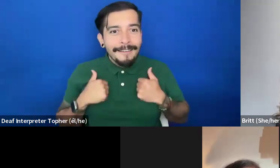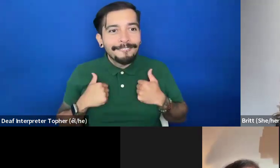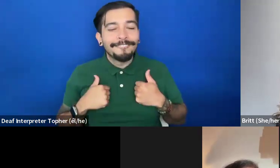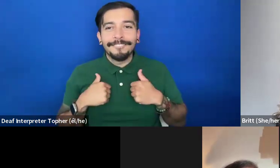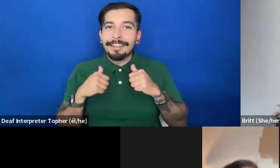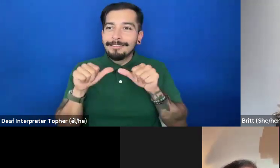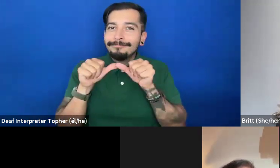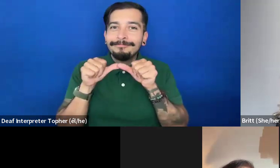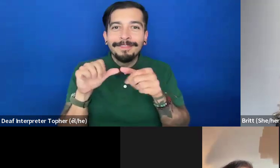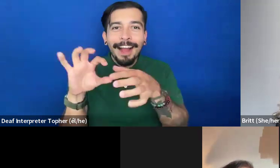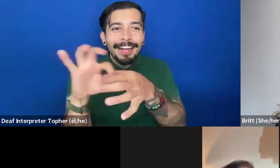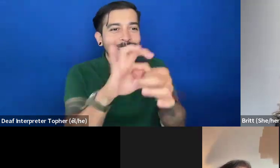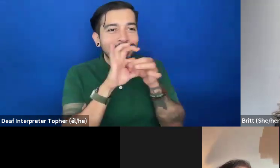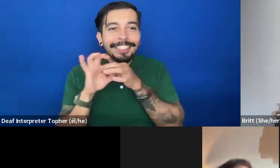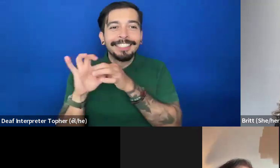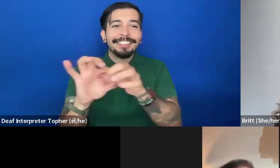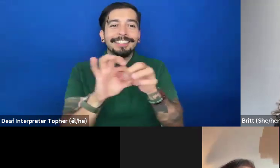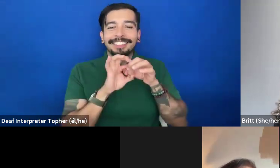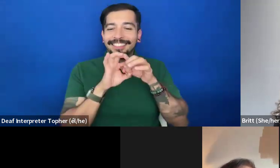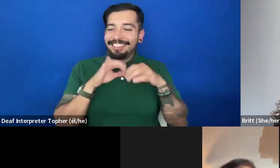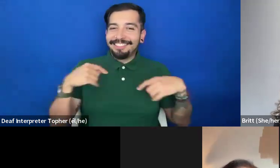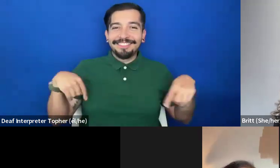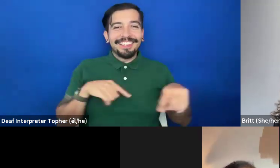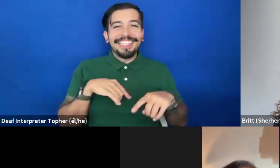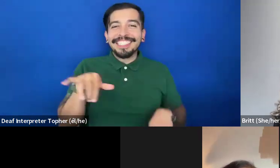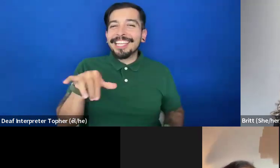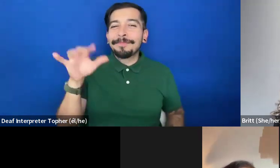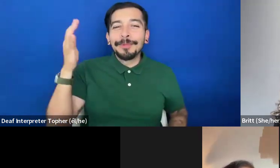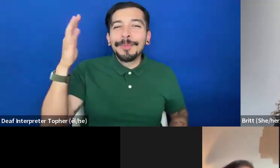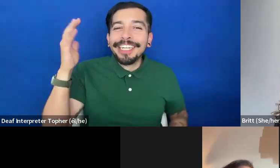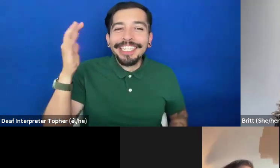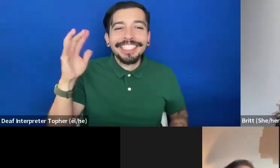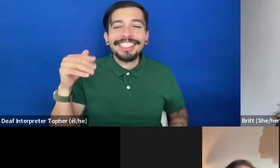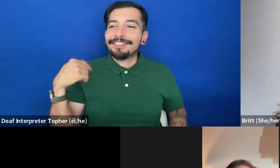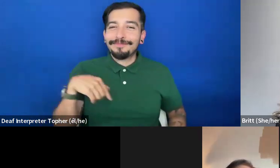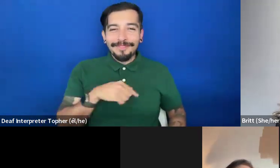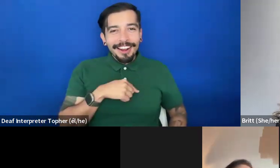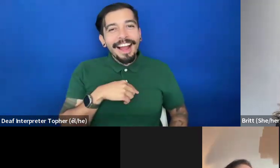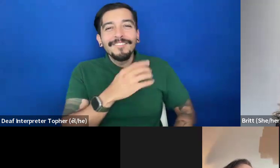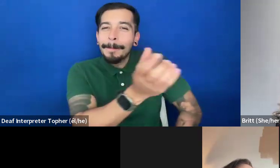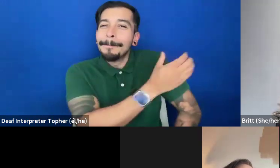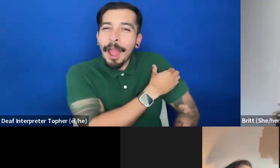we have this power, this, we get so rooted and, and, and at the same time we branch out and, and reach out to, to,